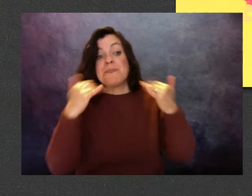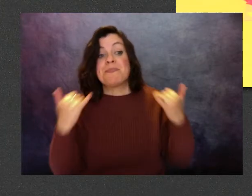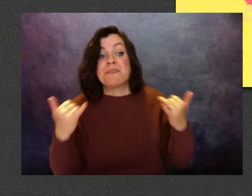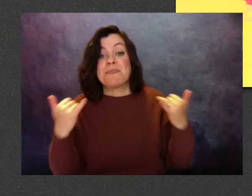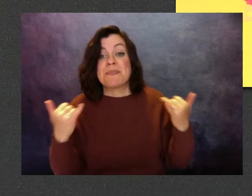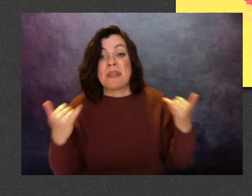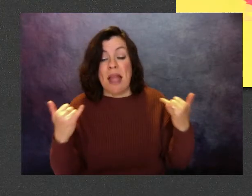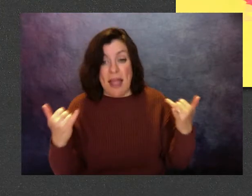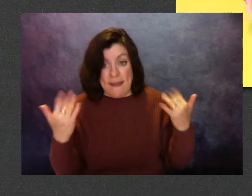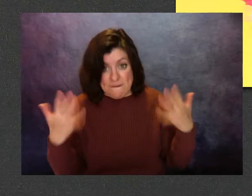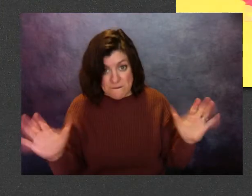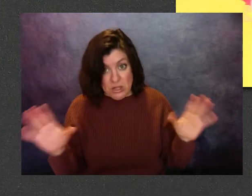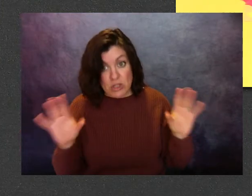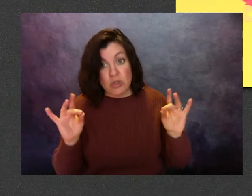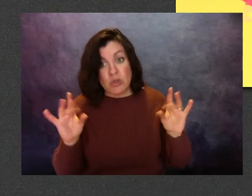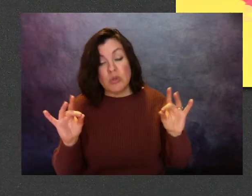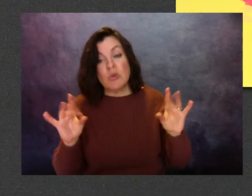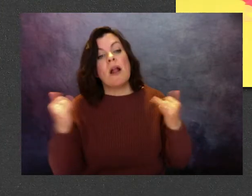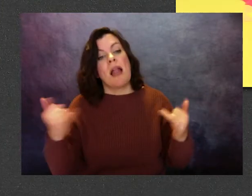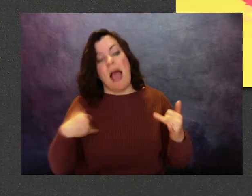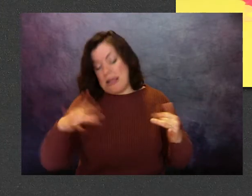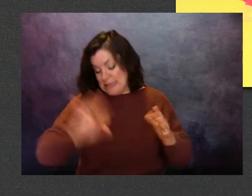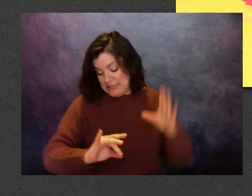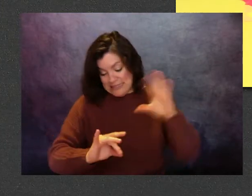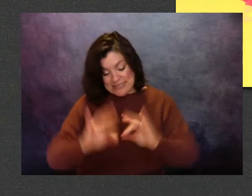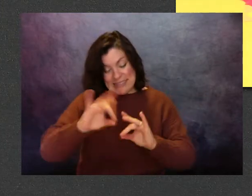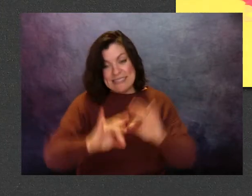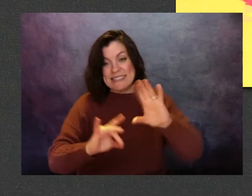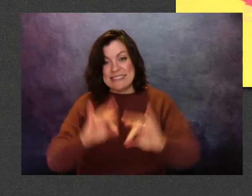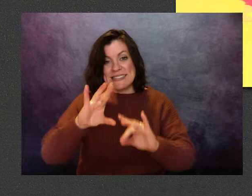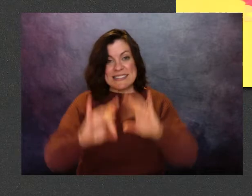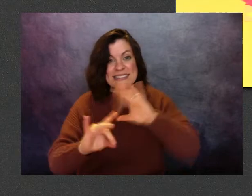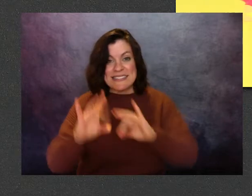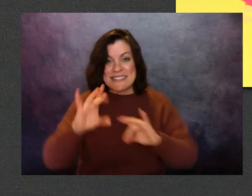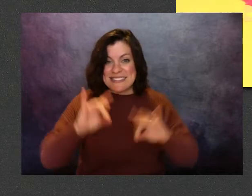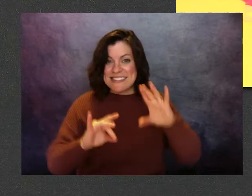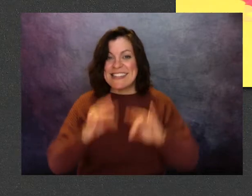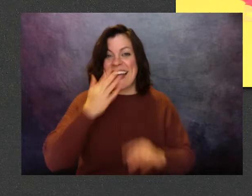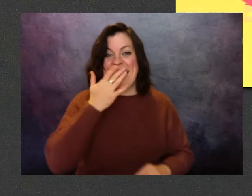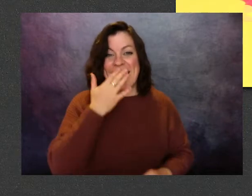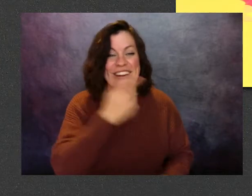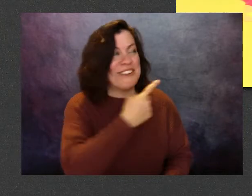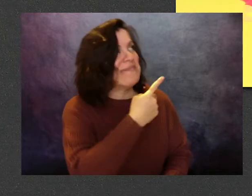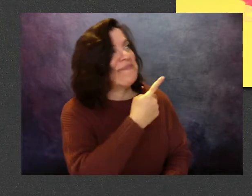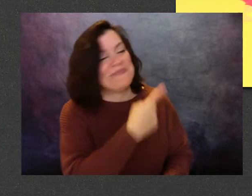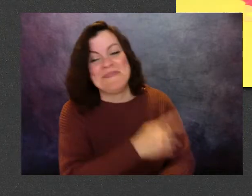we're going to put the pieces that we ripped on there. You can put them wherever you want.